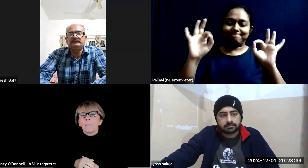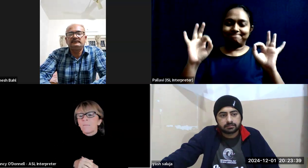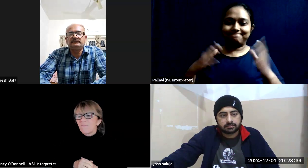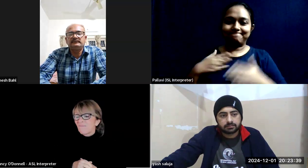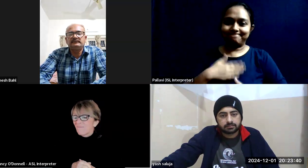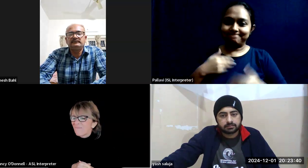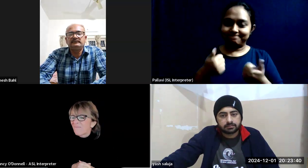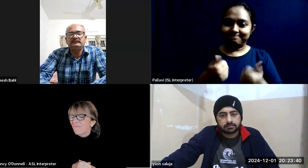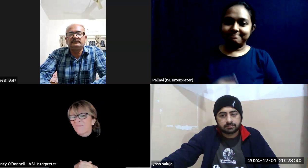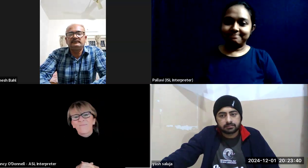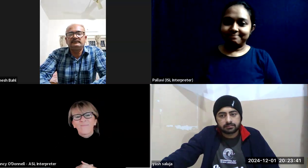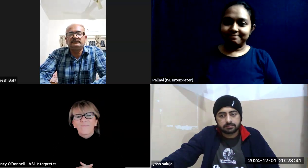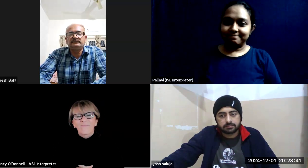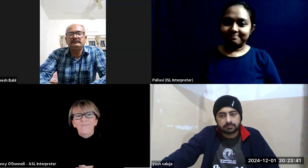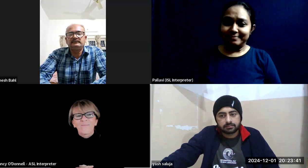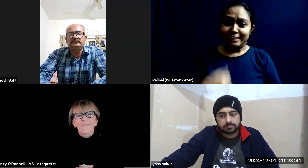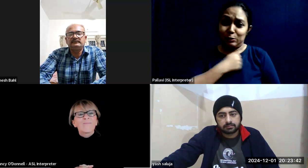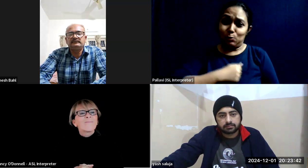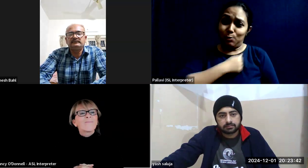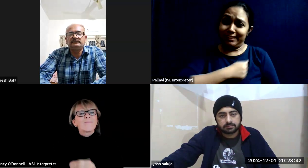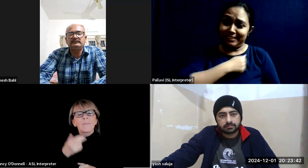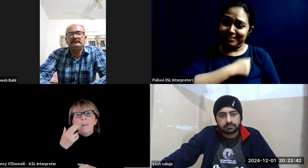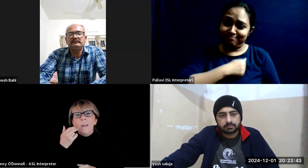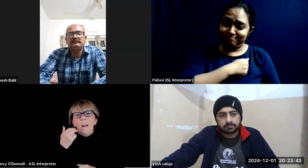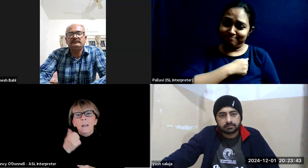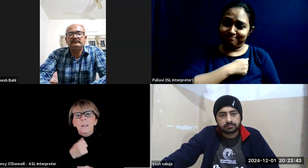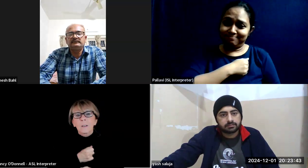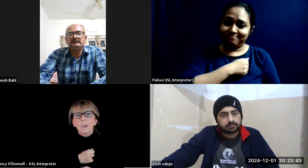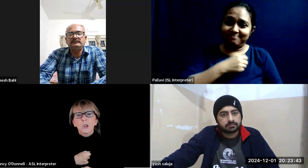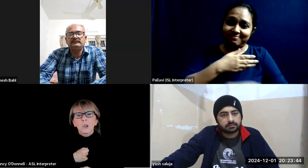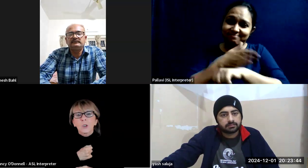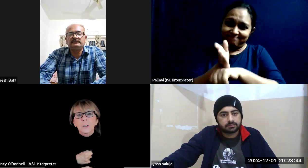Yeah. So sorry, guys, again. for the delay.